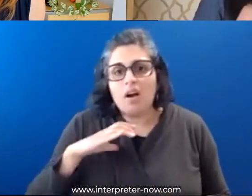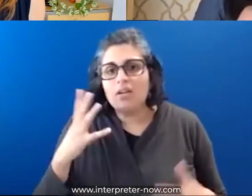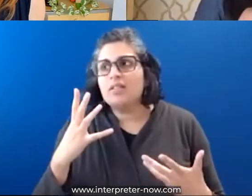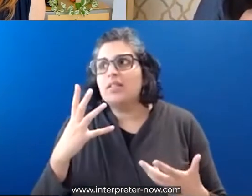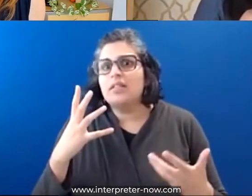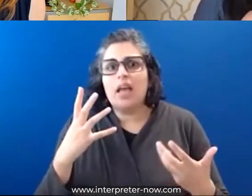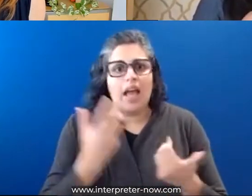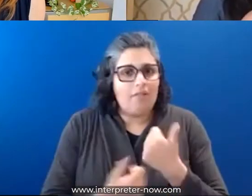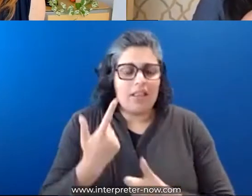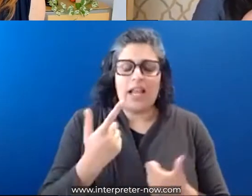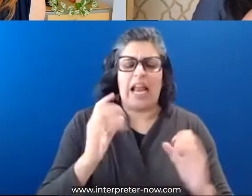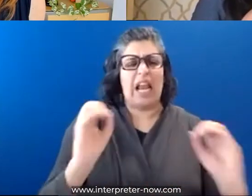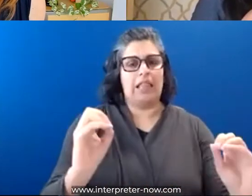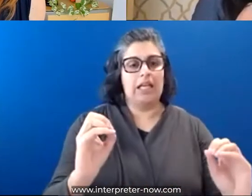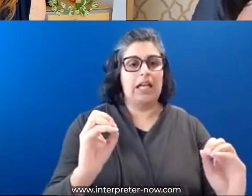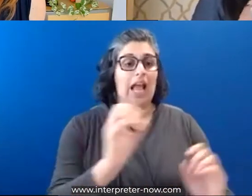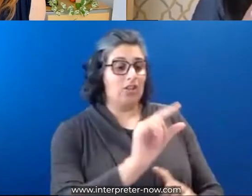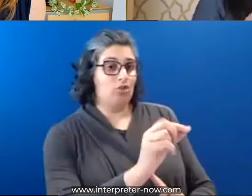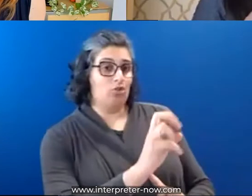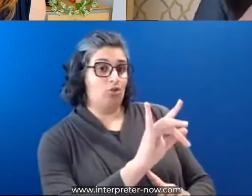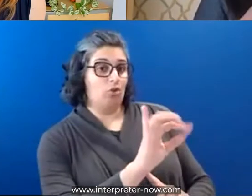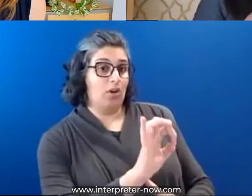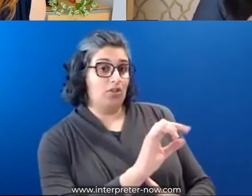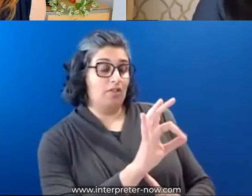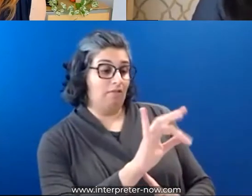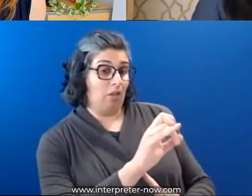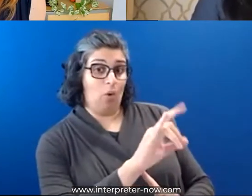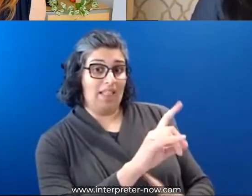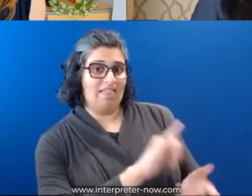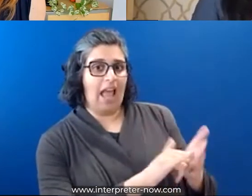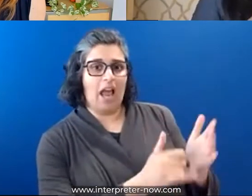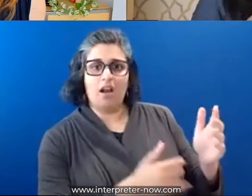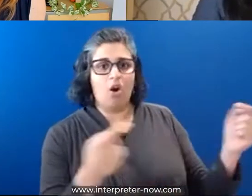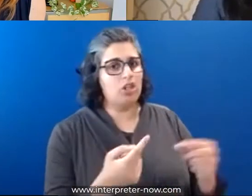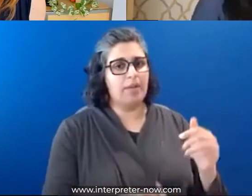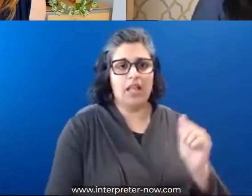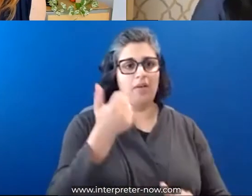George Floyd is the one that hurts me the most because in that moment, an issue of police